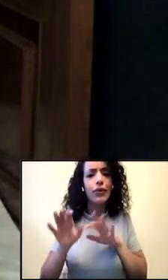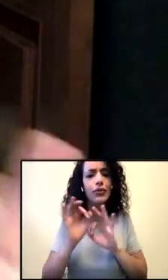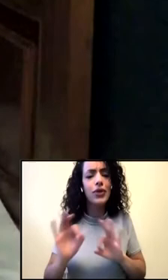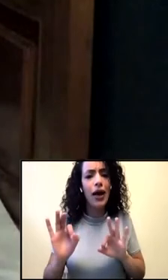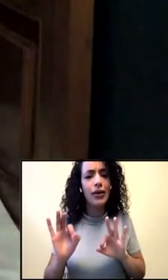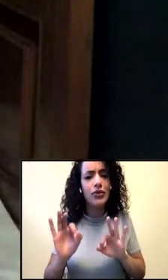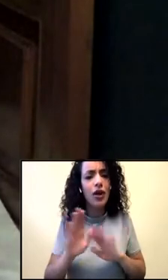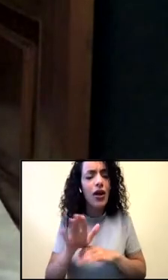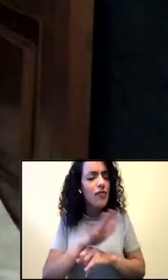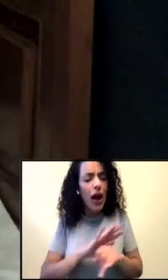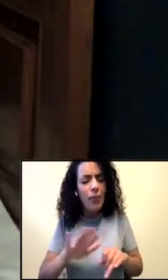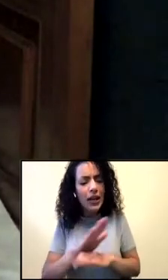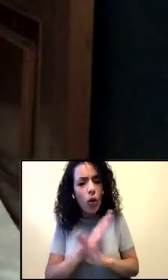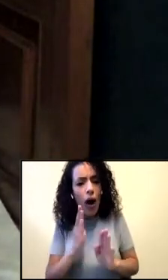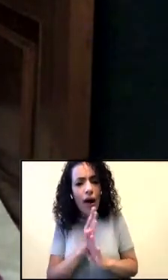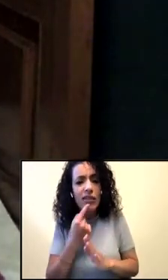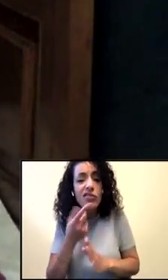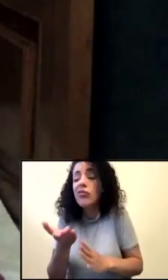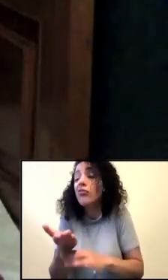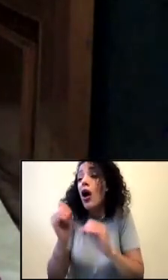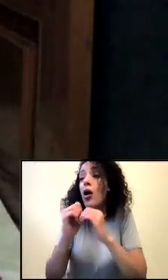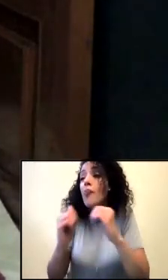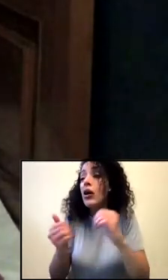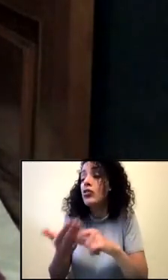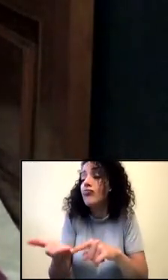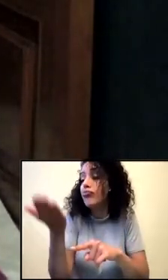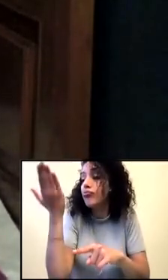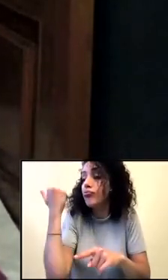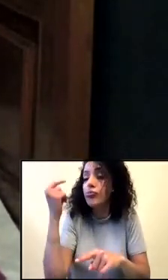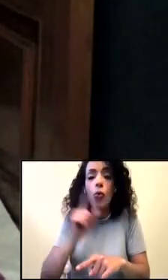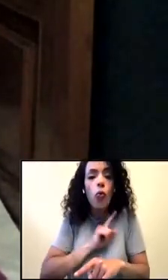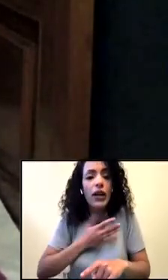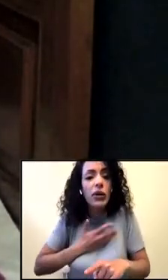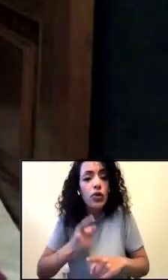it was just like partition happened so long ago and why do you want to bring up traumatic wounds,